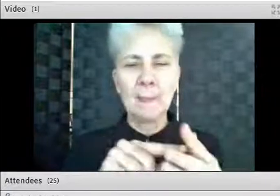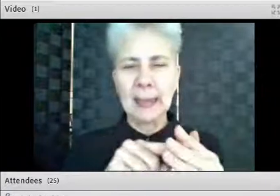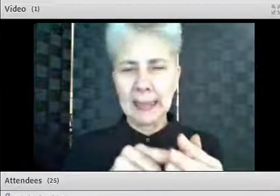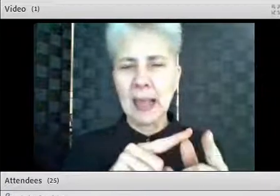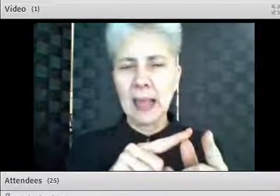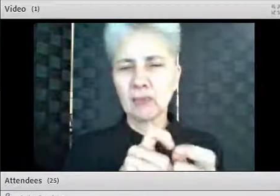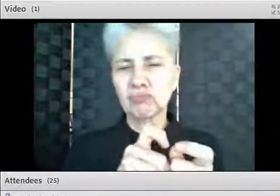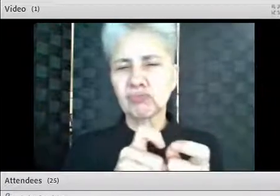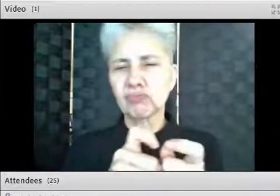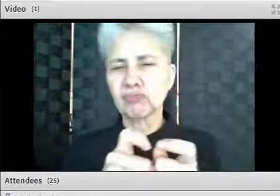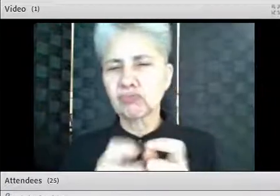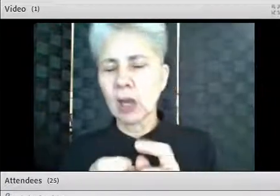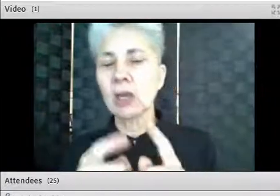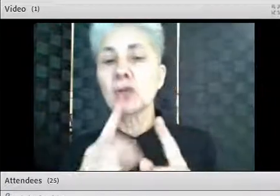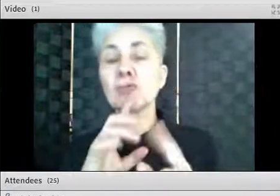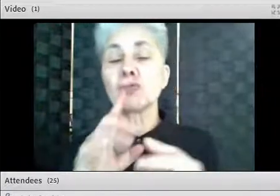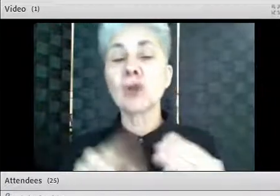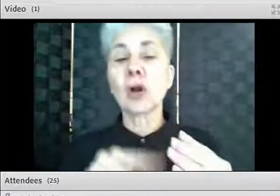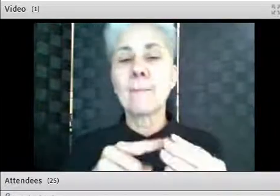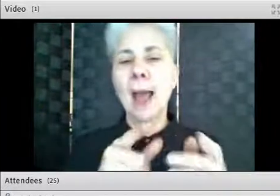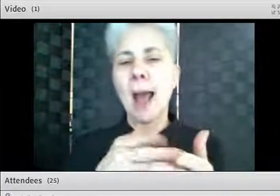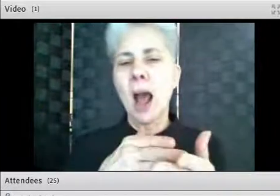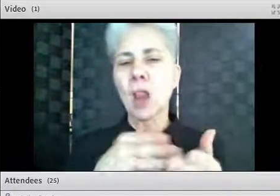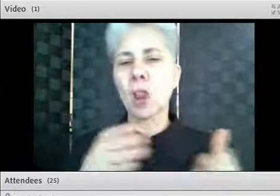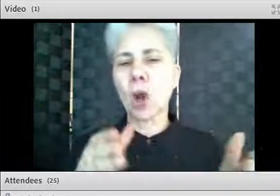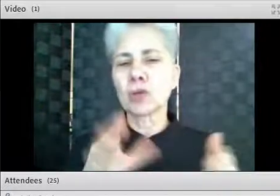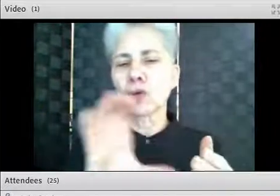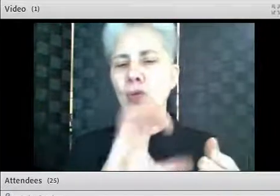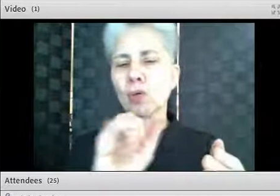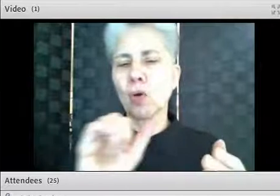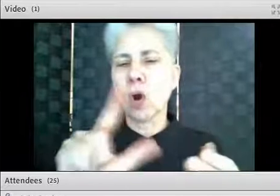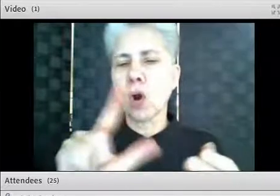into talking about a larger call number. These are two different things.